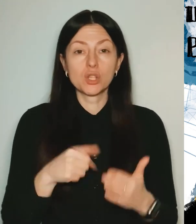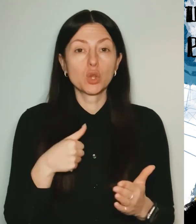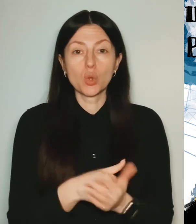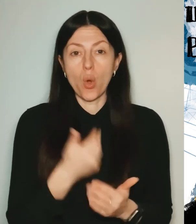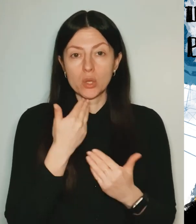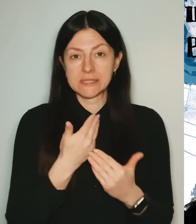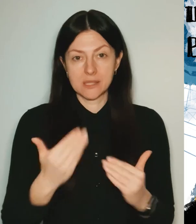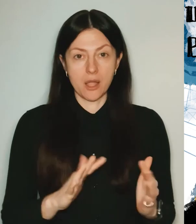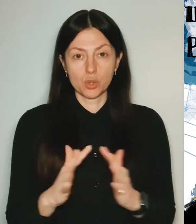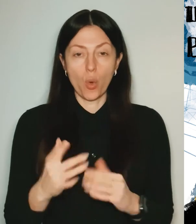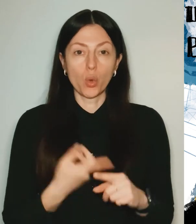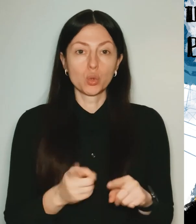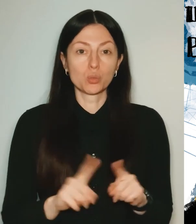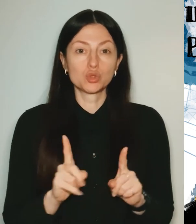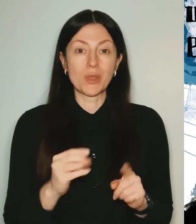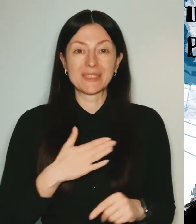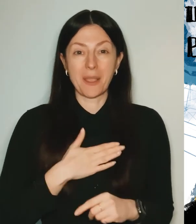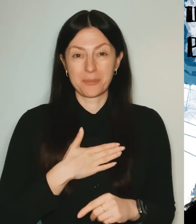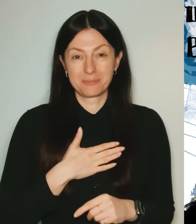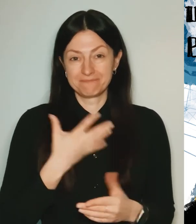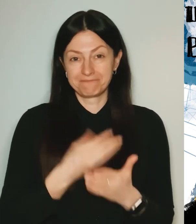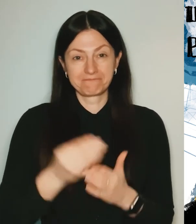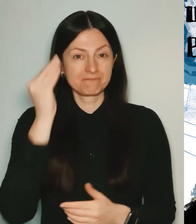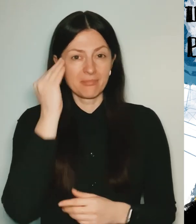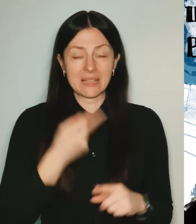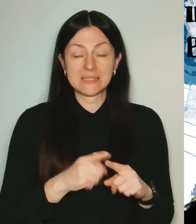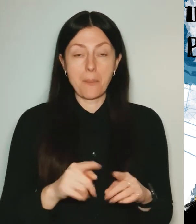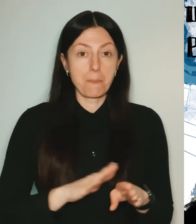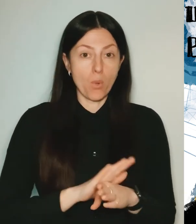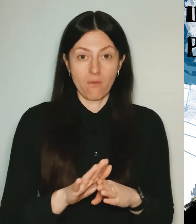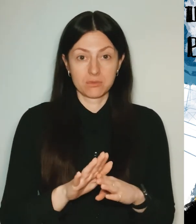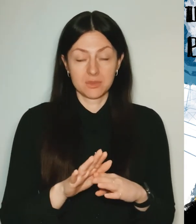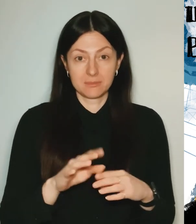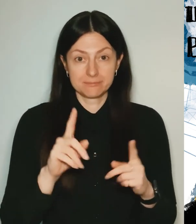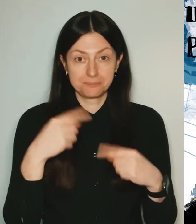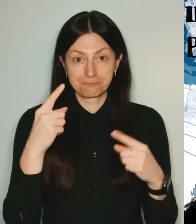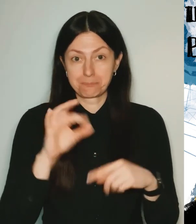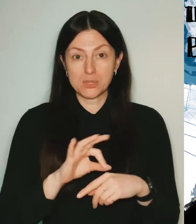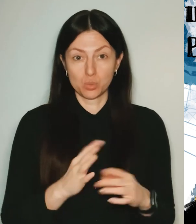I did not believe till the very last moment because to my mind it was completely insane